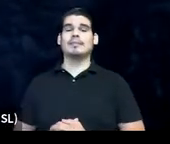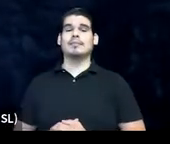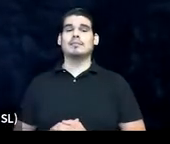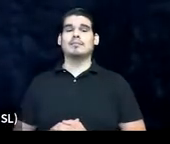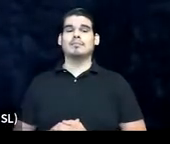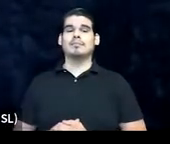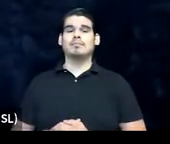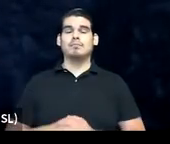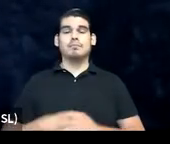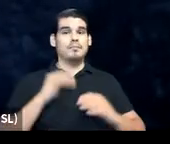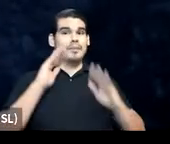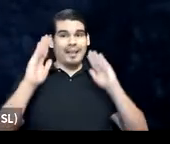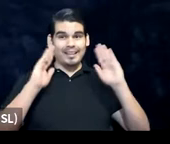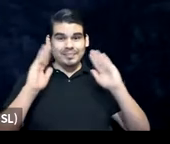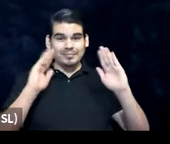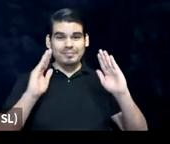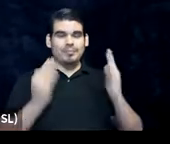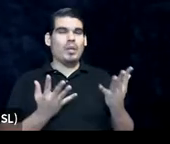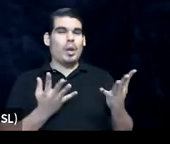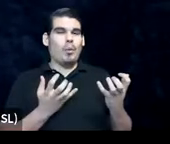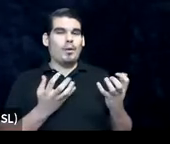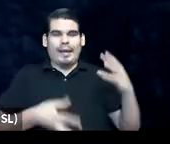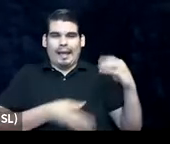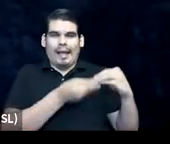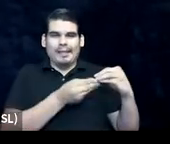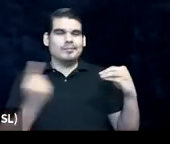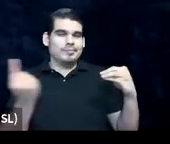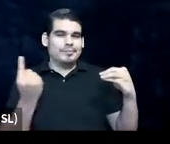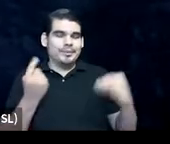She already talk about it. But one thing that I that I think it's interesting to note,